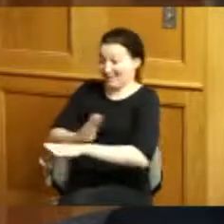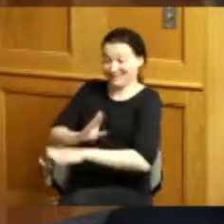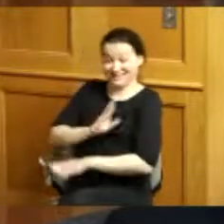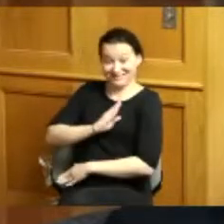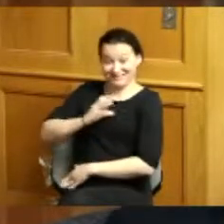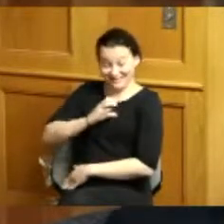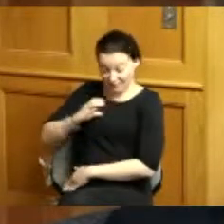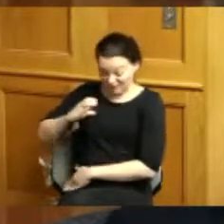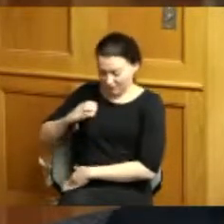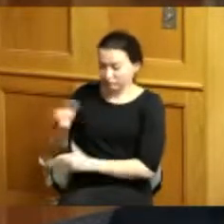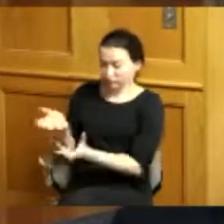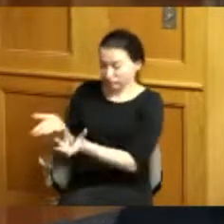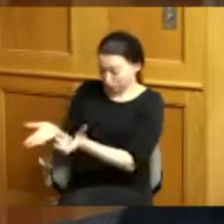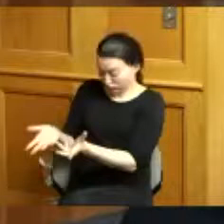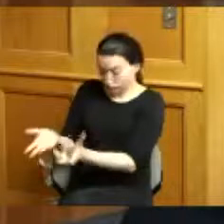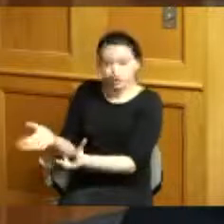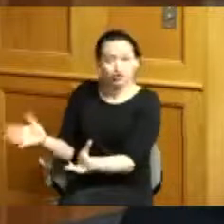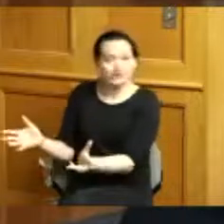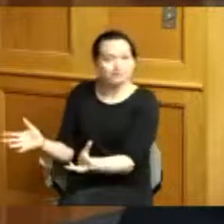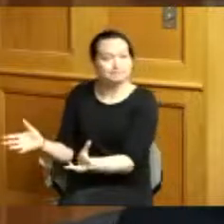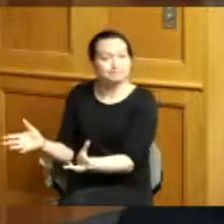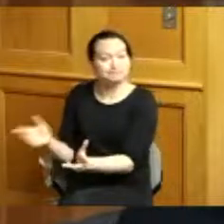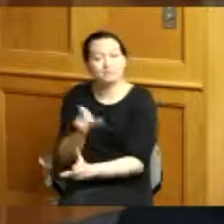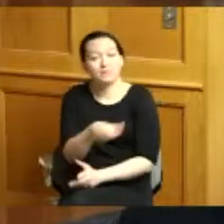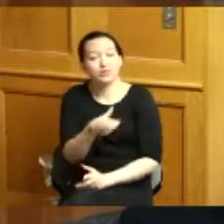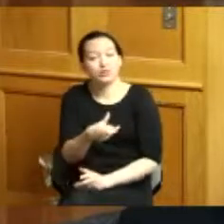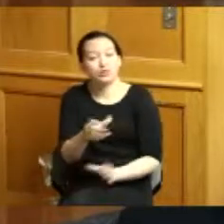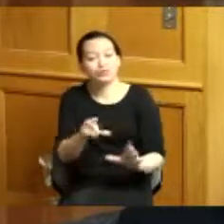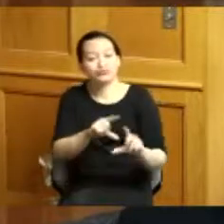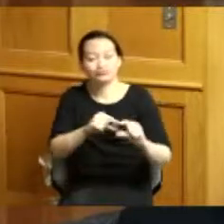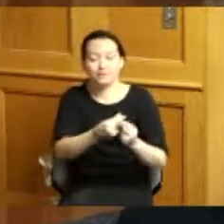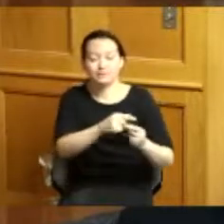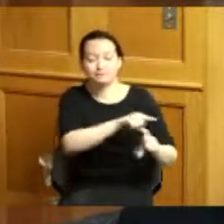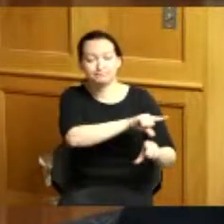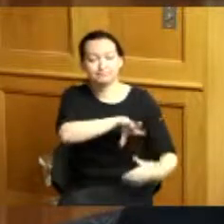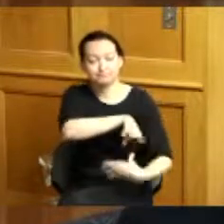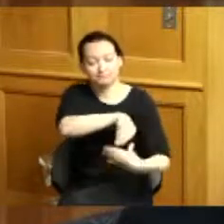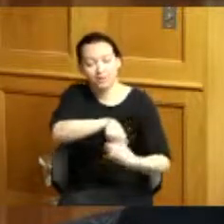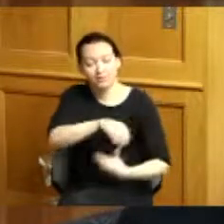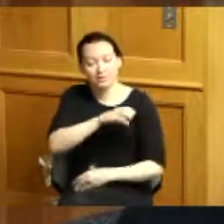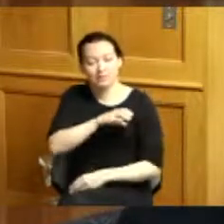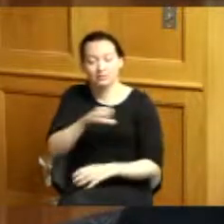we have talked to them as well as the other groups that are part of that coalition to say you know